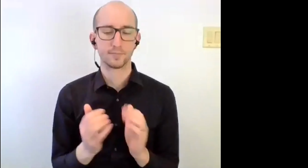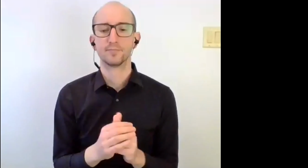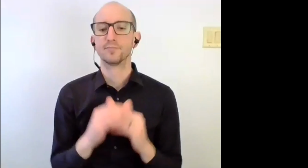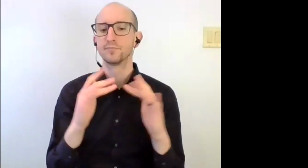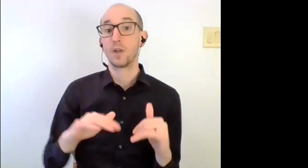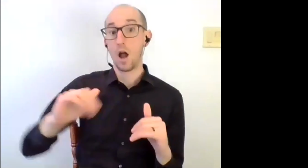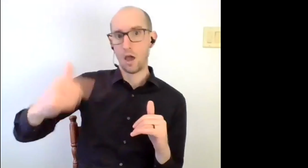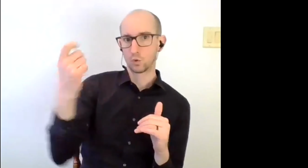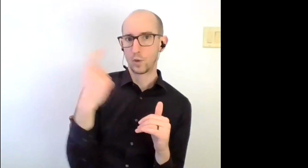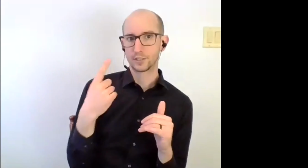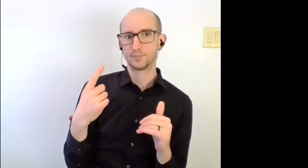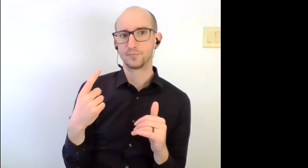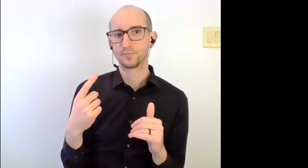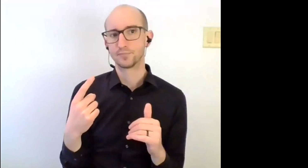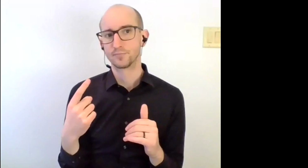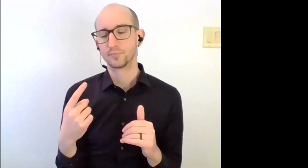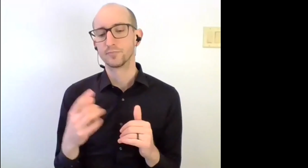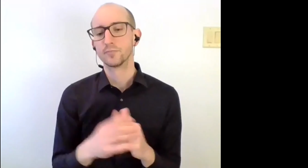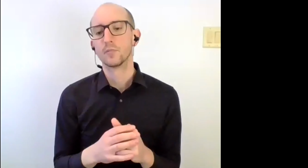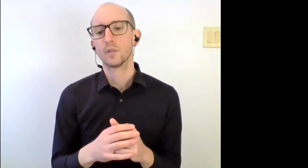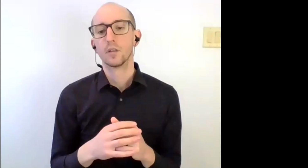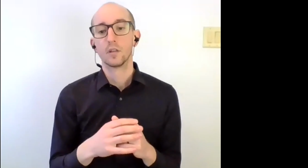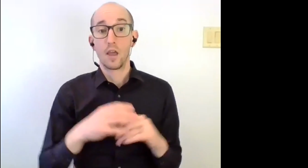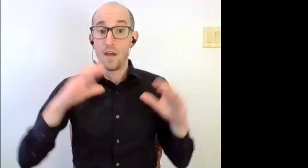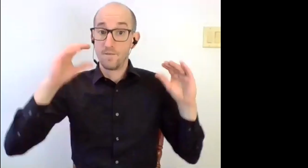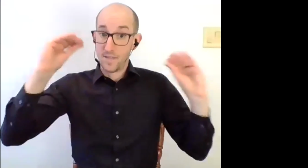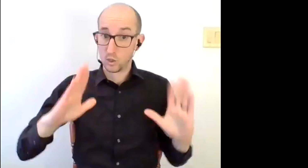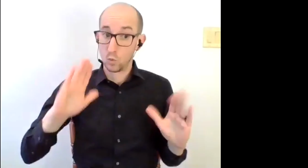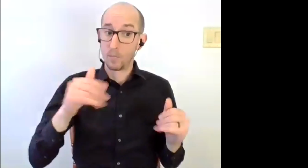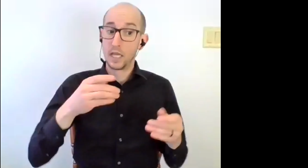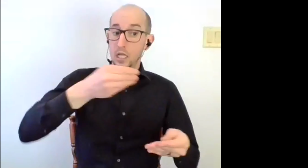objectis of the course. » One of the questions Dr. Lange, while